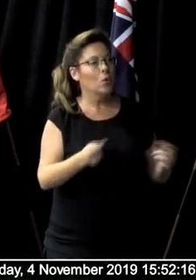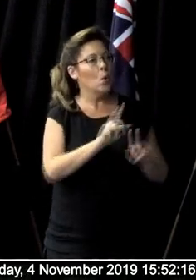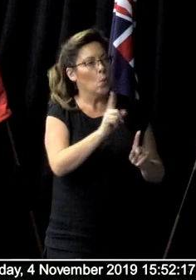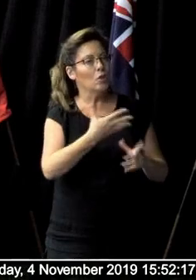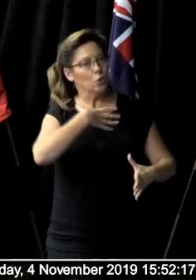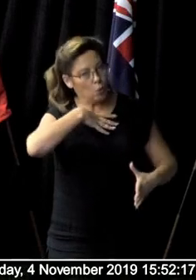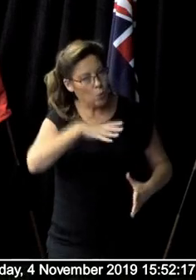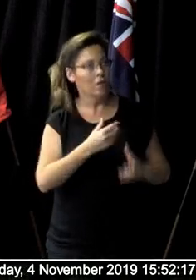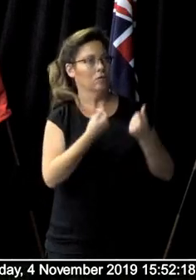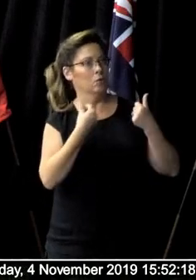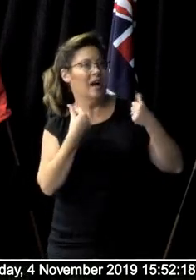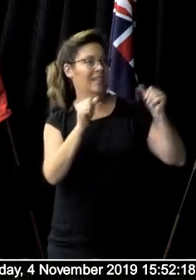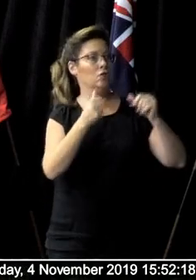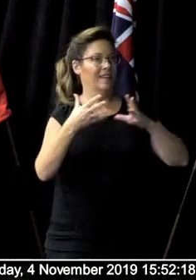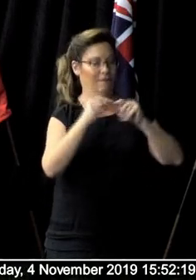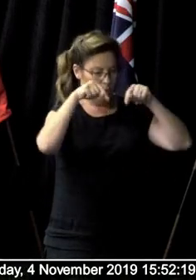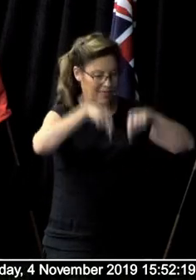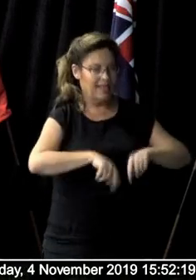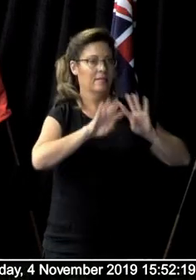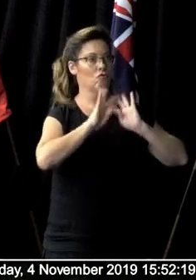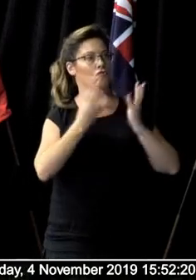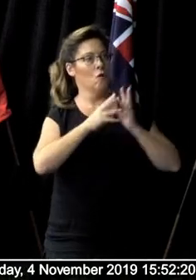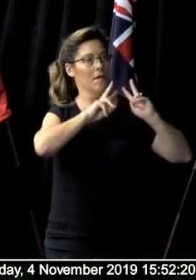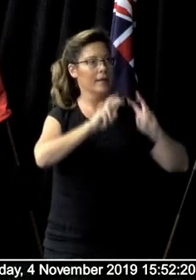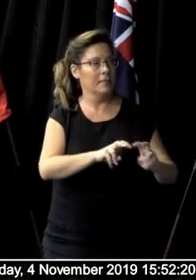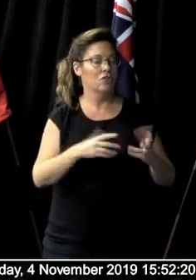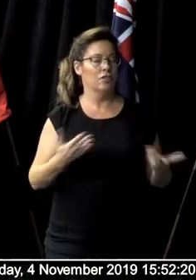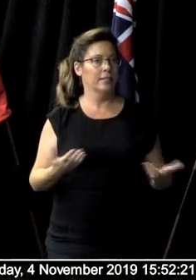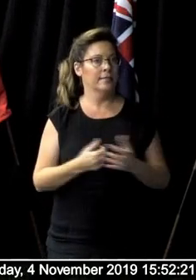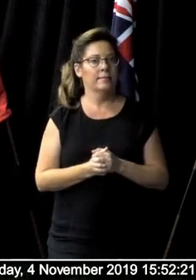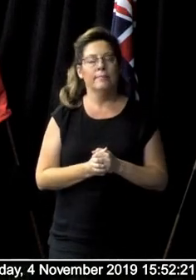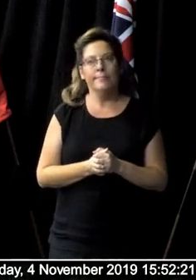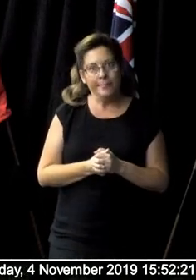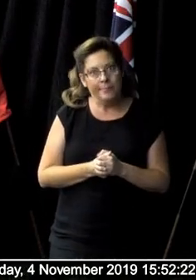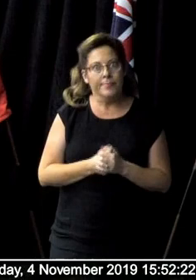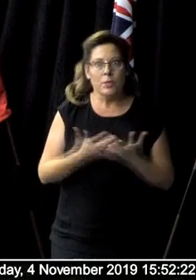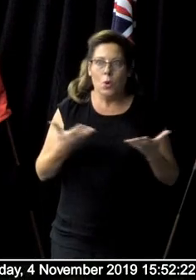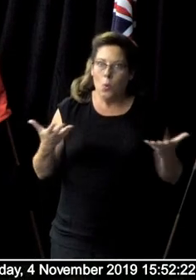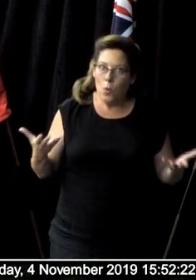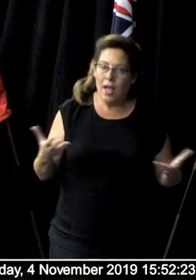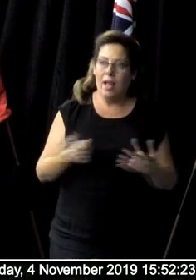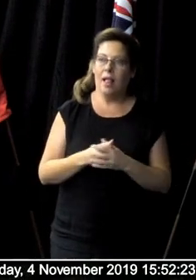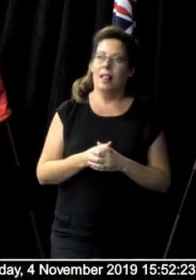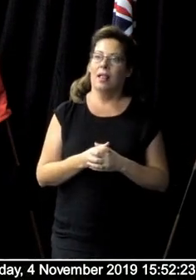Overall, it is, of course, that abuse, neglect, exploitation